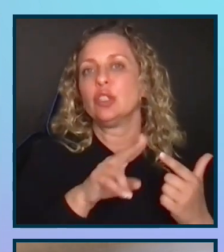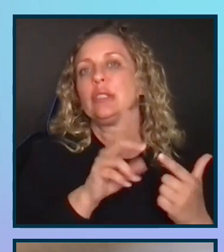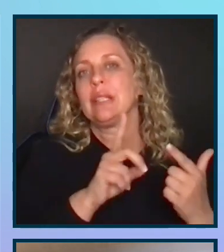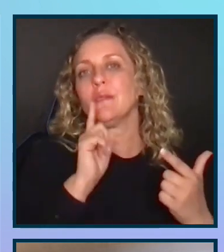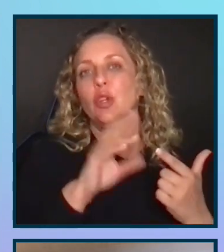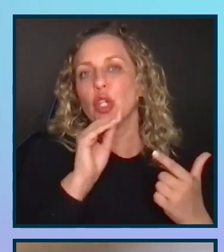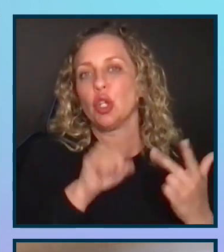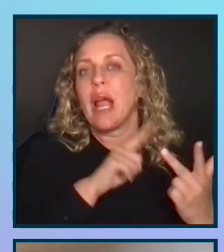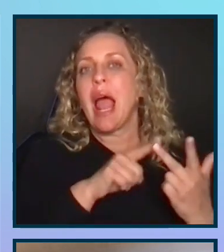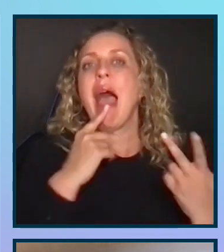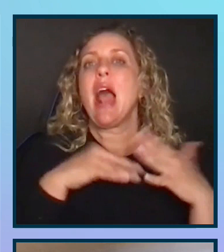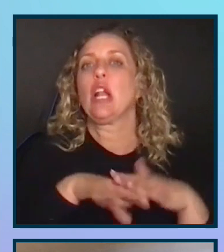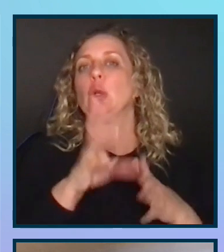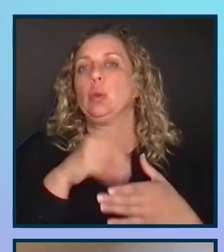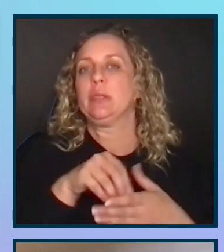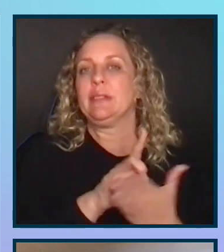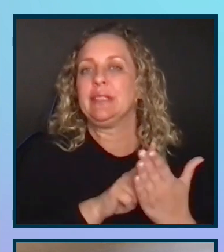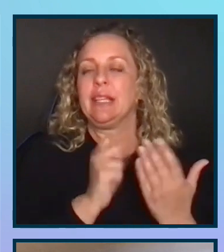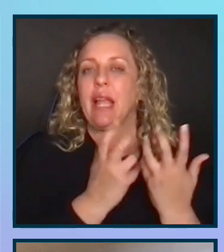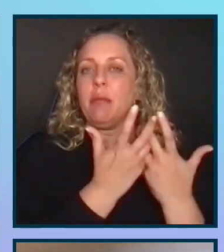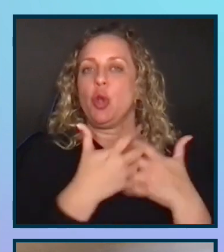and Inclusive Design can merge